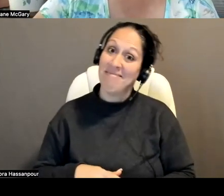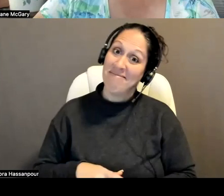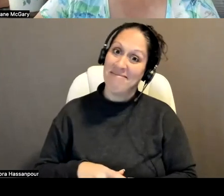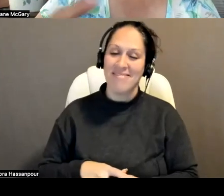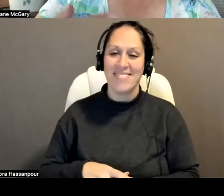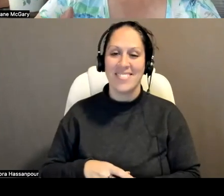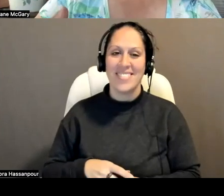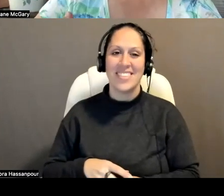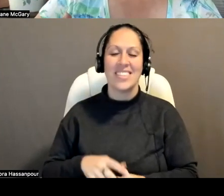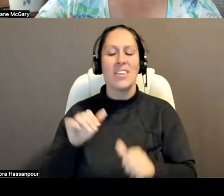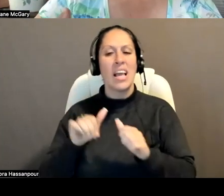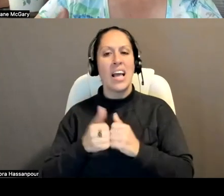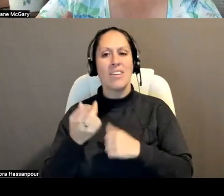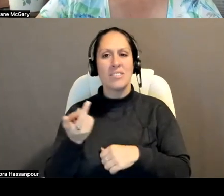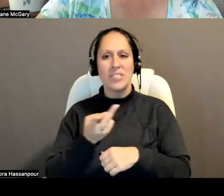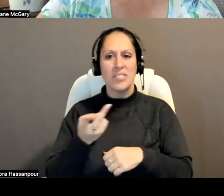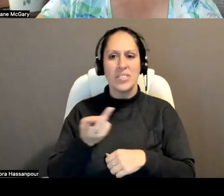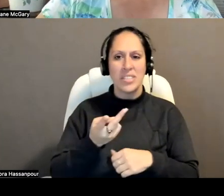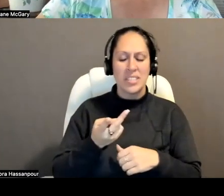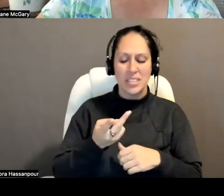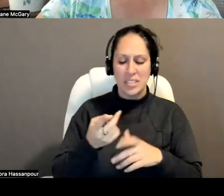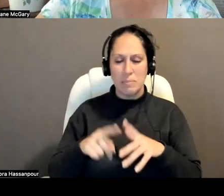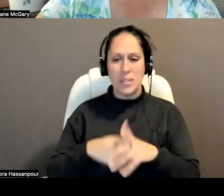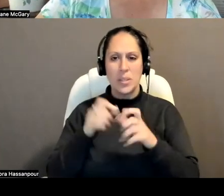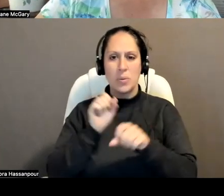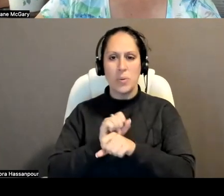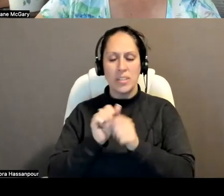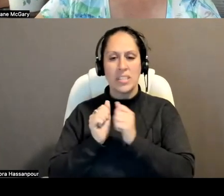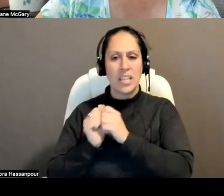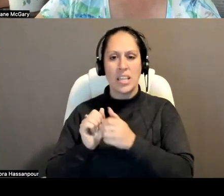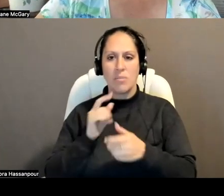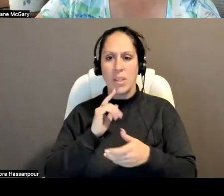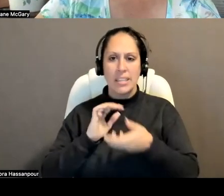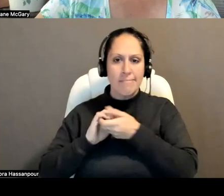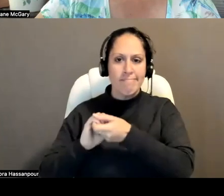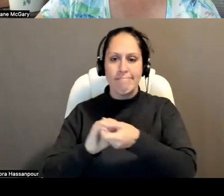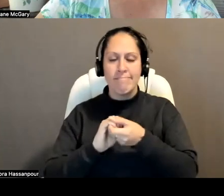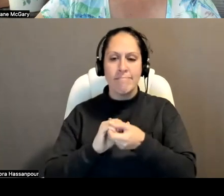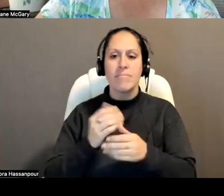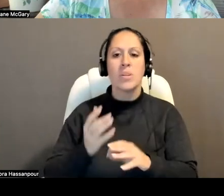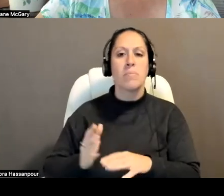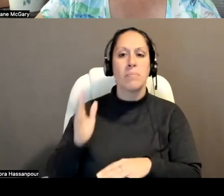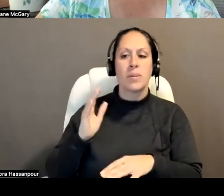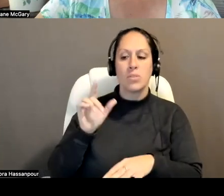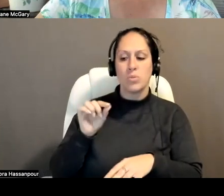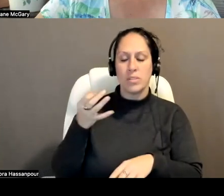So how did you guys begin working together and collaborating? Well, back in 2019, uh,